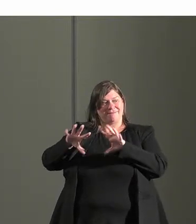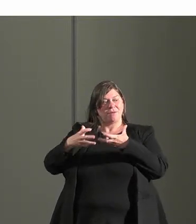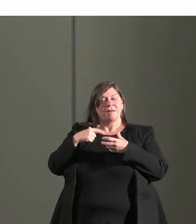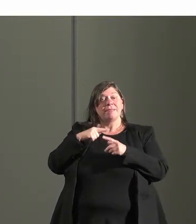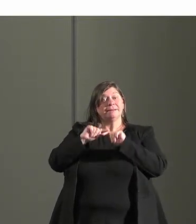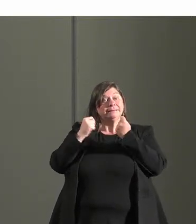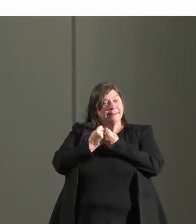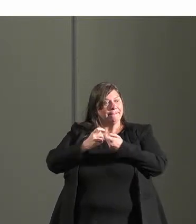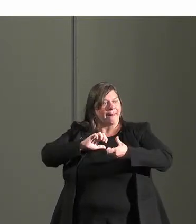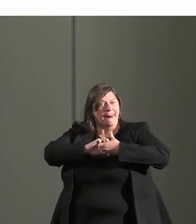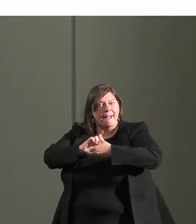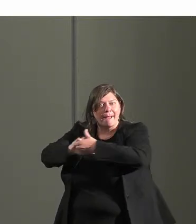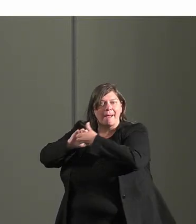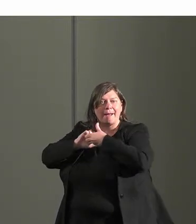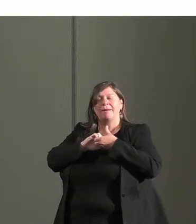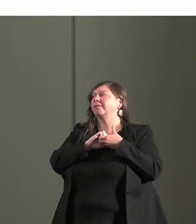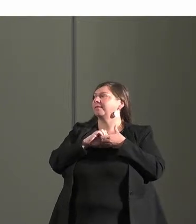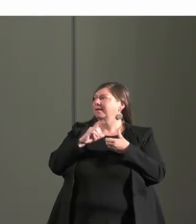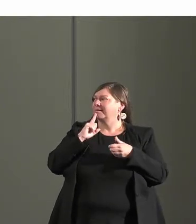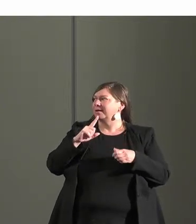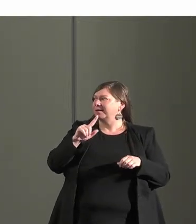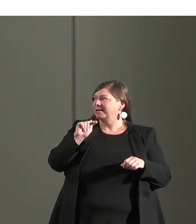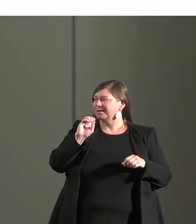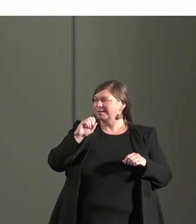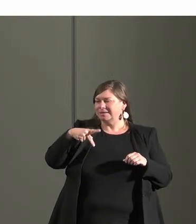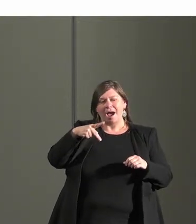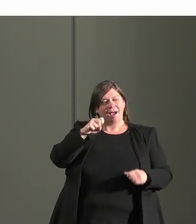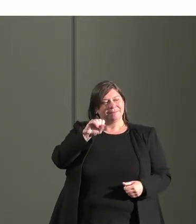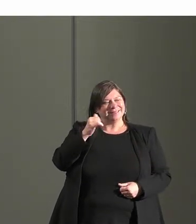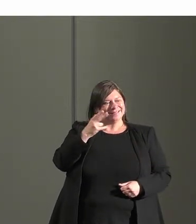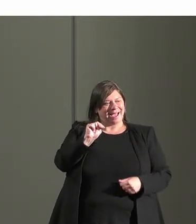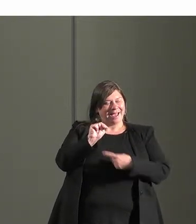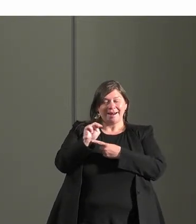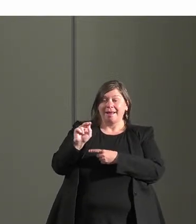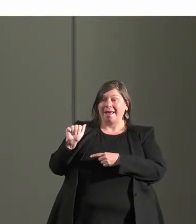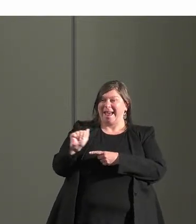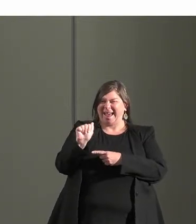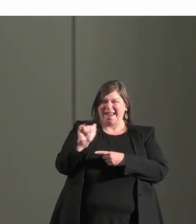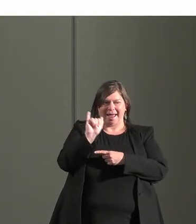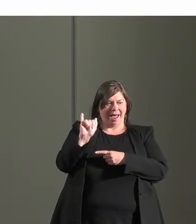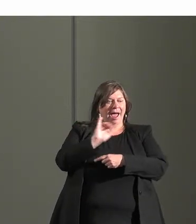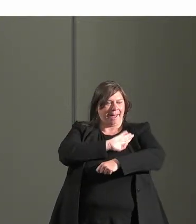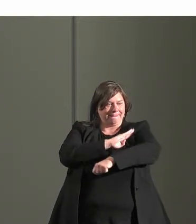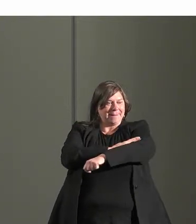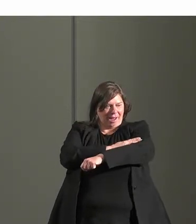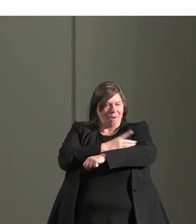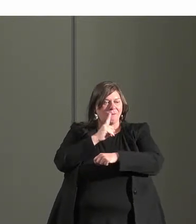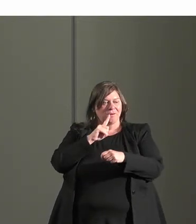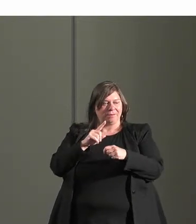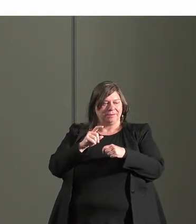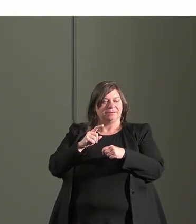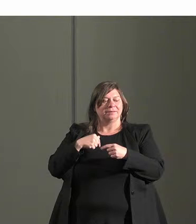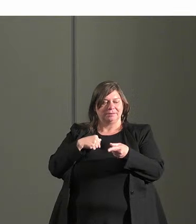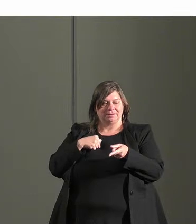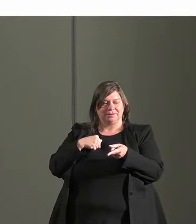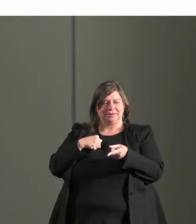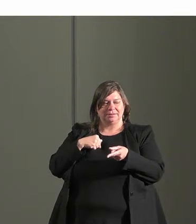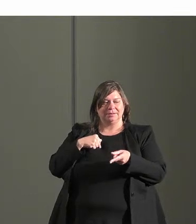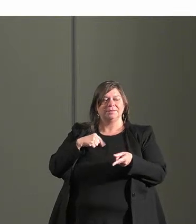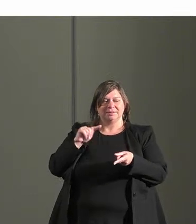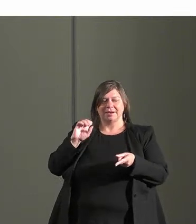Georgia tech. And the team so far collaborate built pop sign.